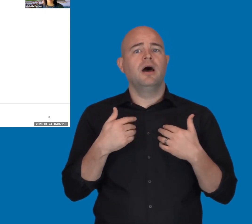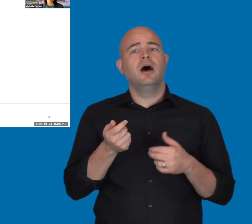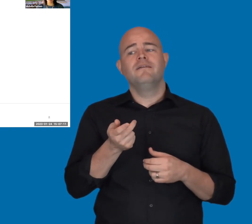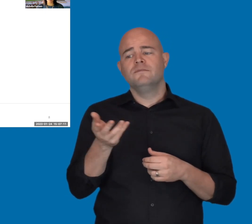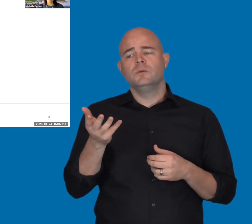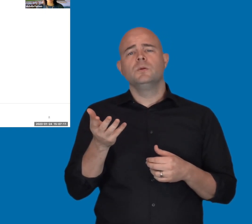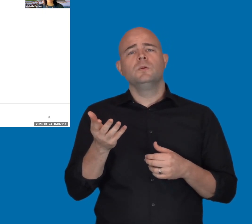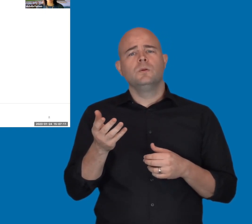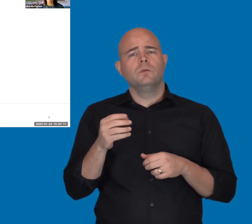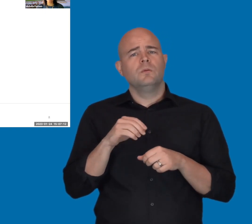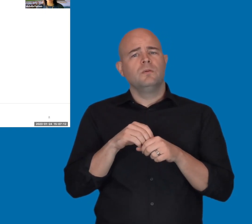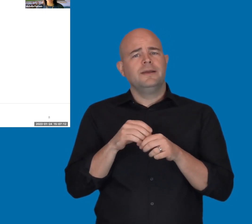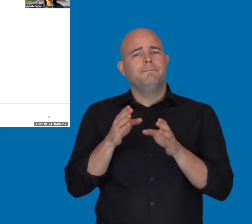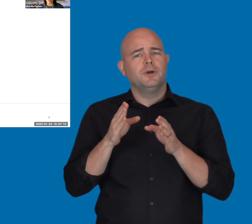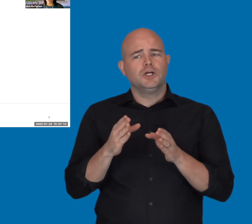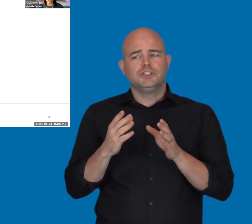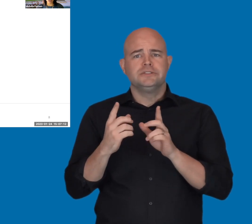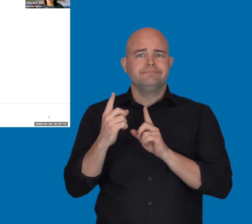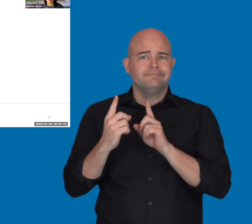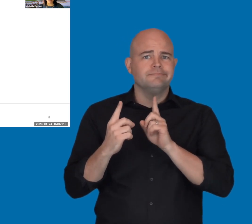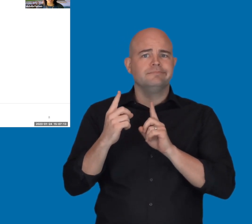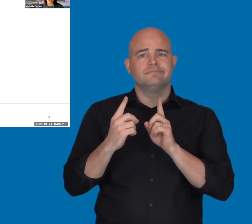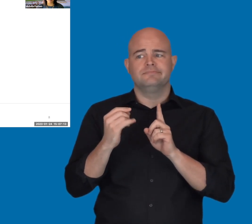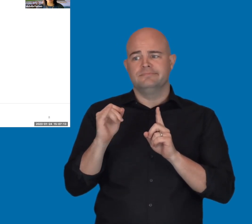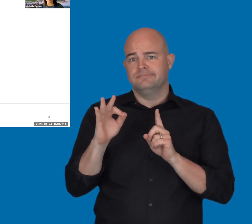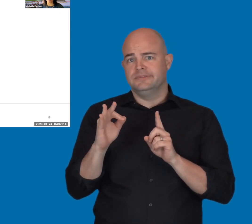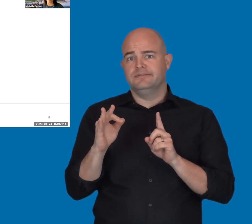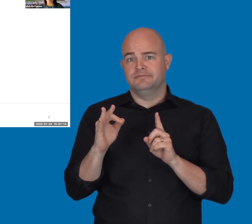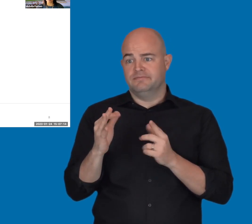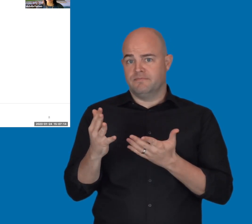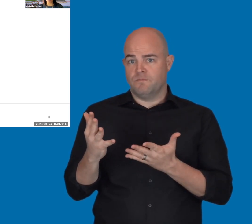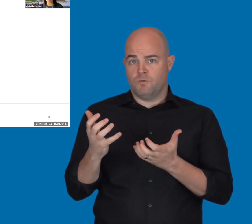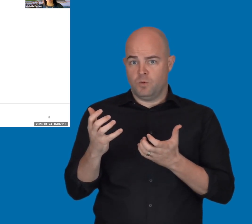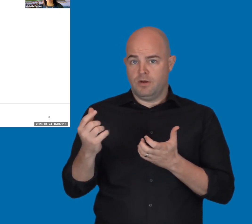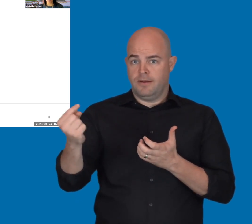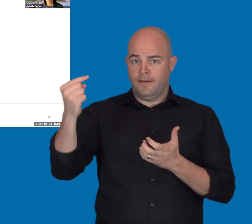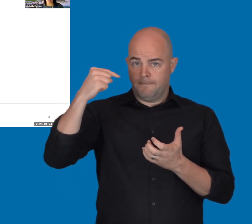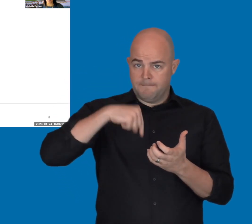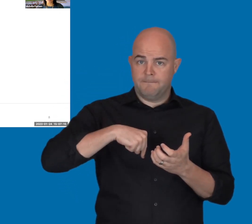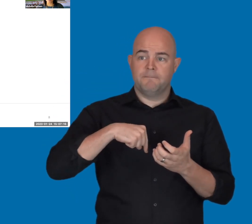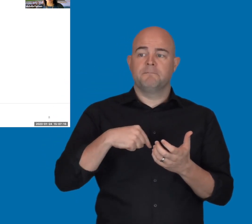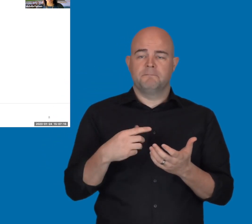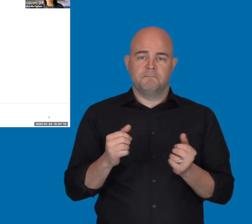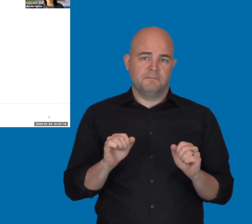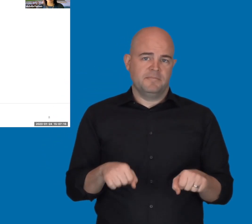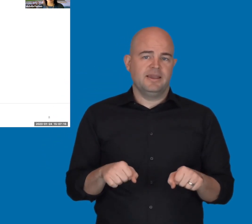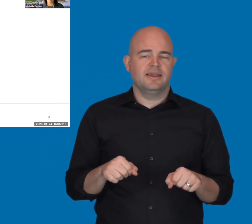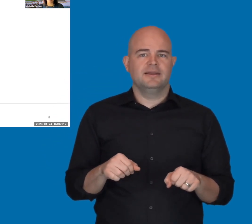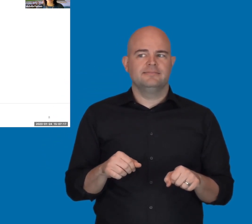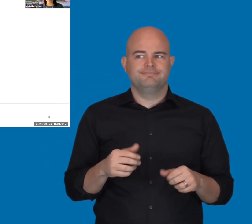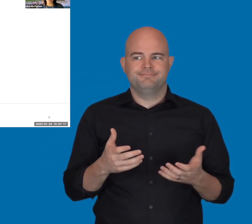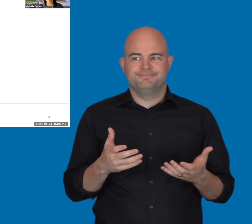We would go to any meeting that we went to we would hype it up. We sent out -- I think we sent